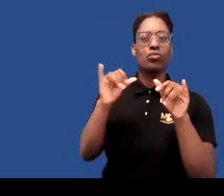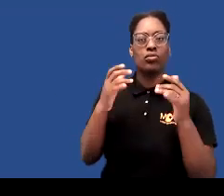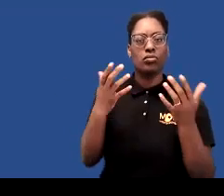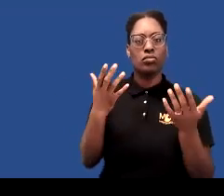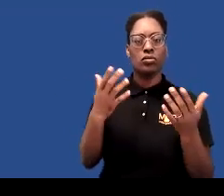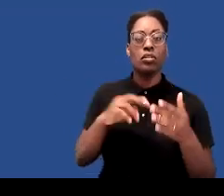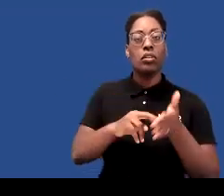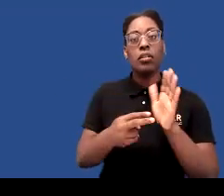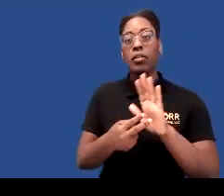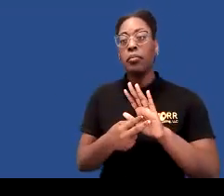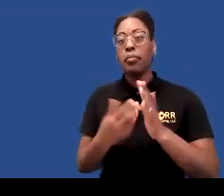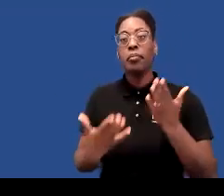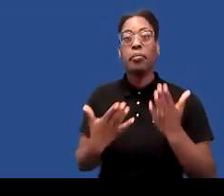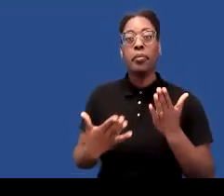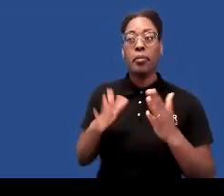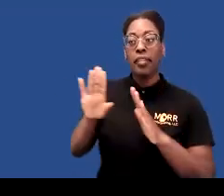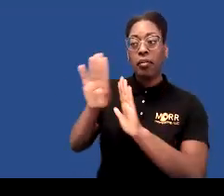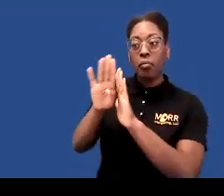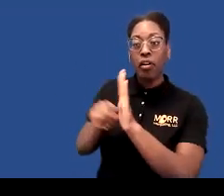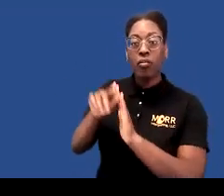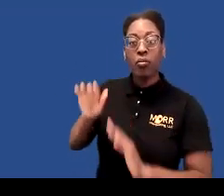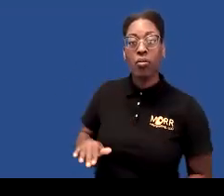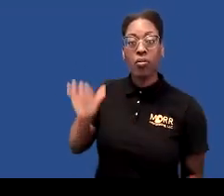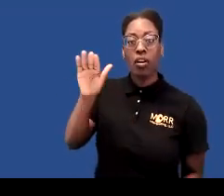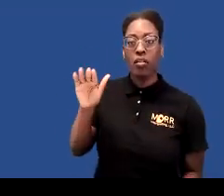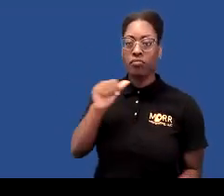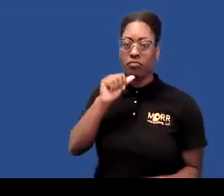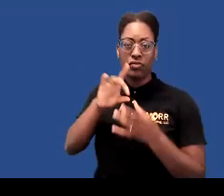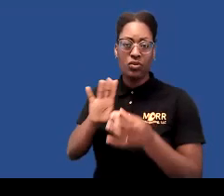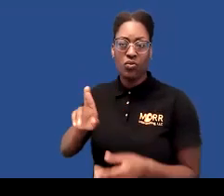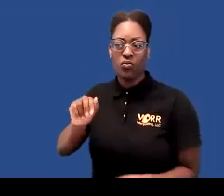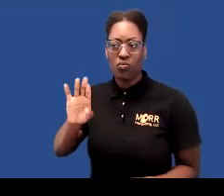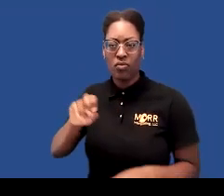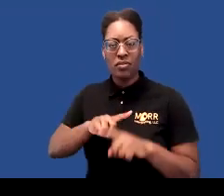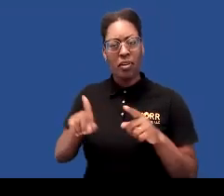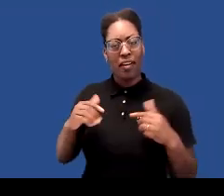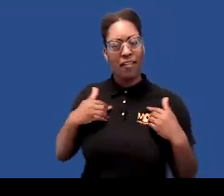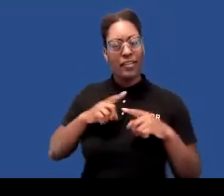coming to your institution. [Elle, facilitator]: Okay, thank you.